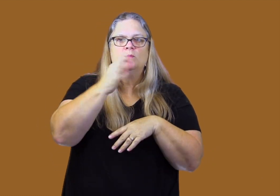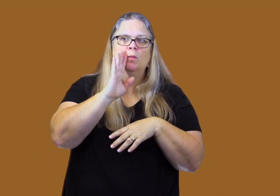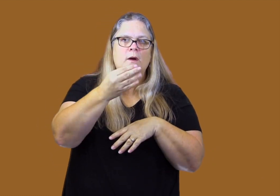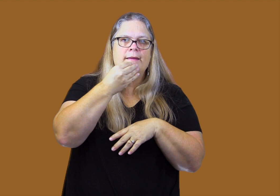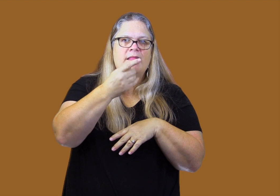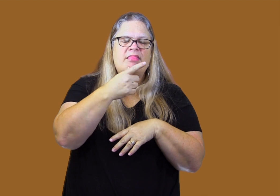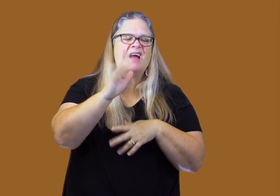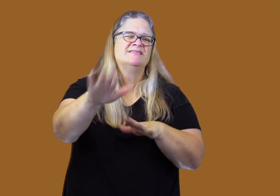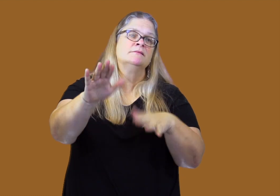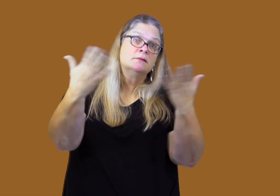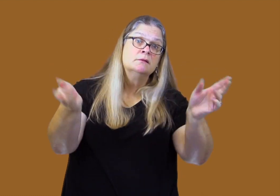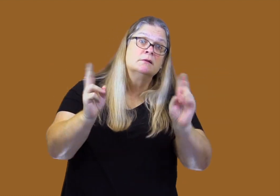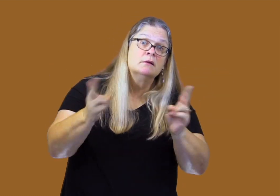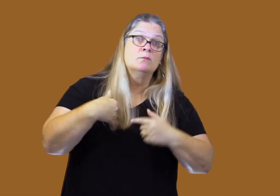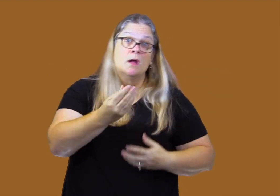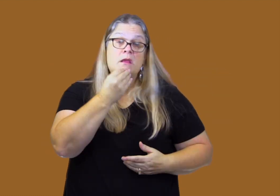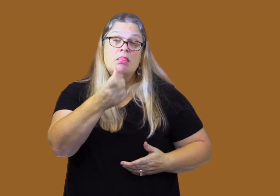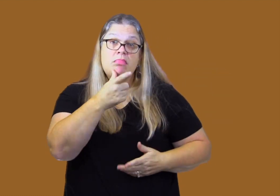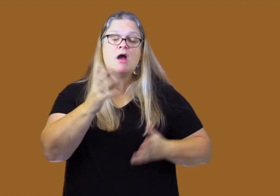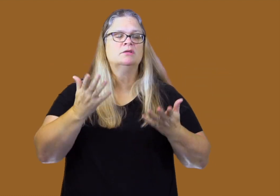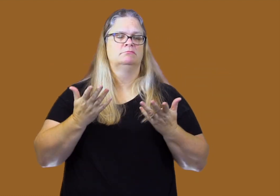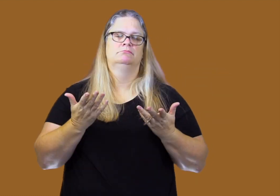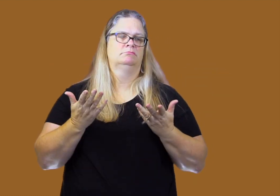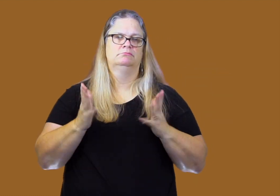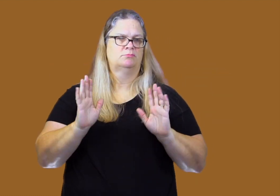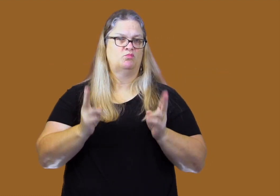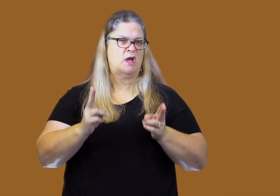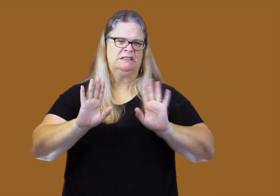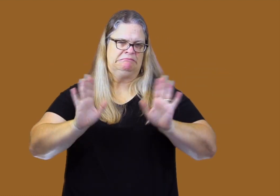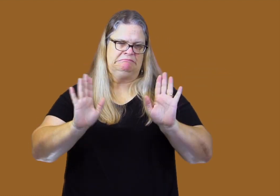Or they may -- maybe it's reaching lunchtime, they're saying hurry up, I want to go to lunch.